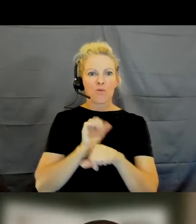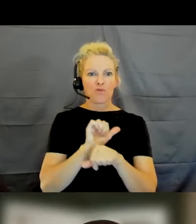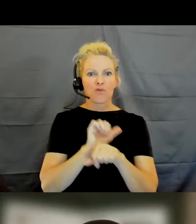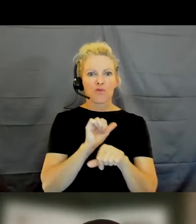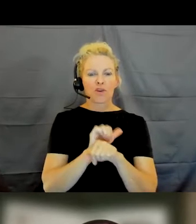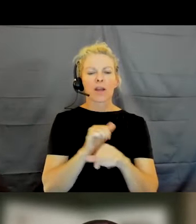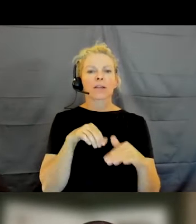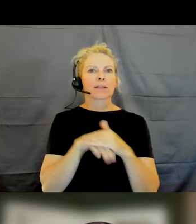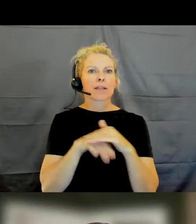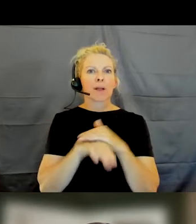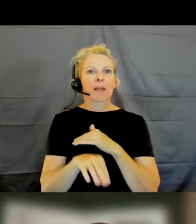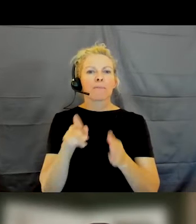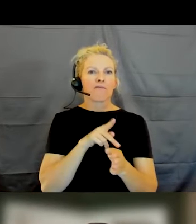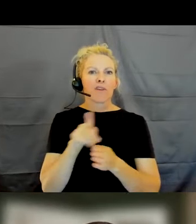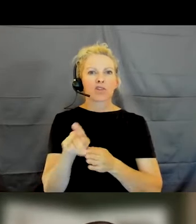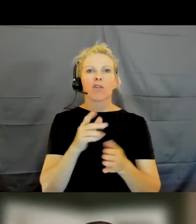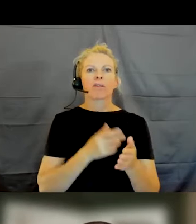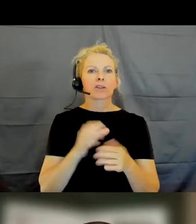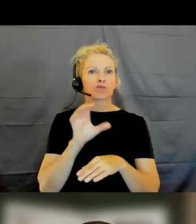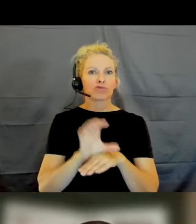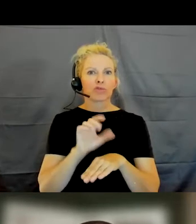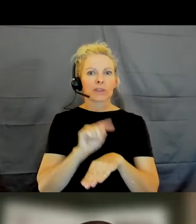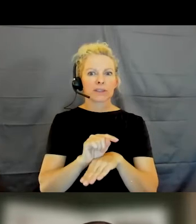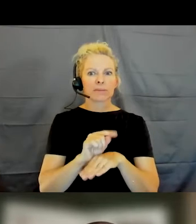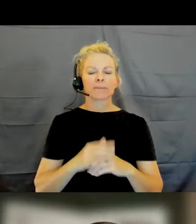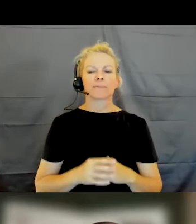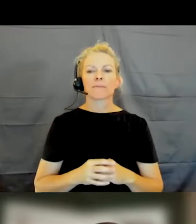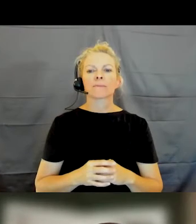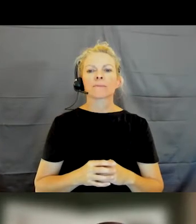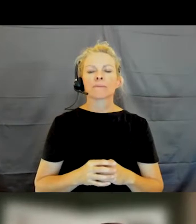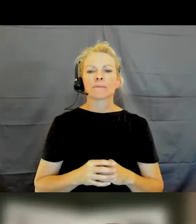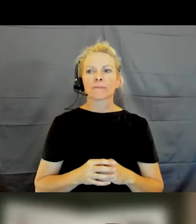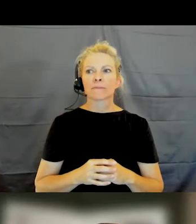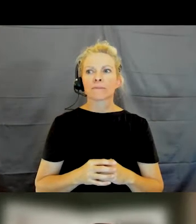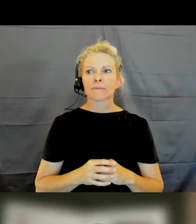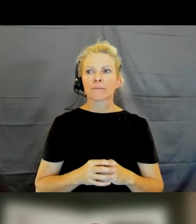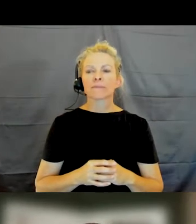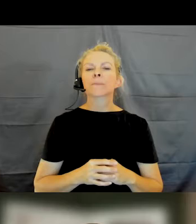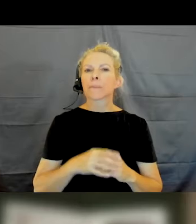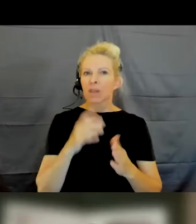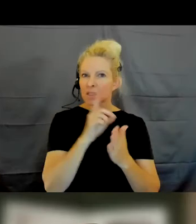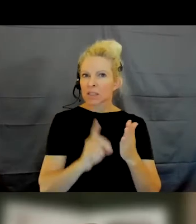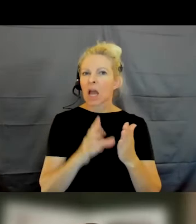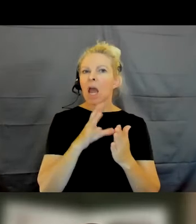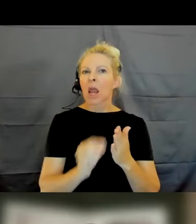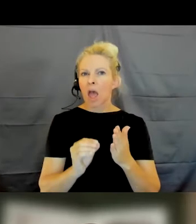accessibility consultant. I spread the gap between design and development. Most recently, I have a